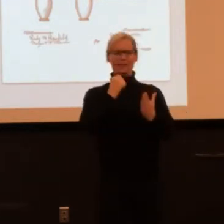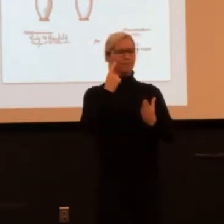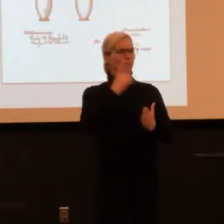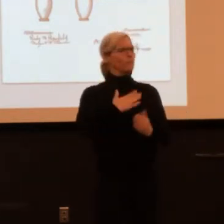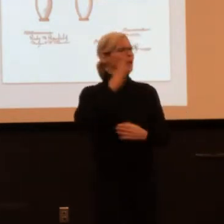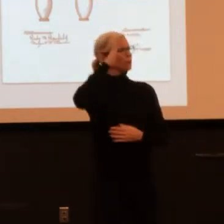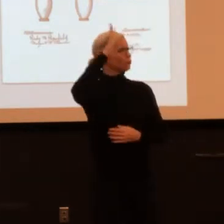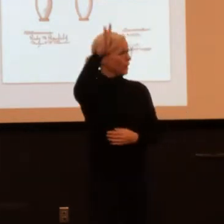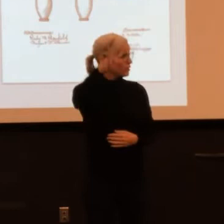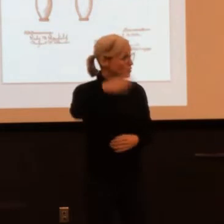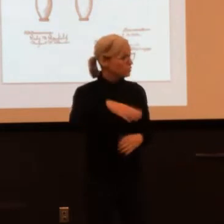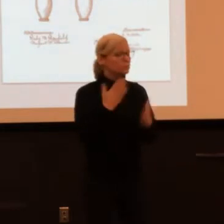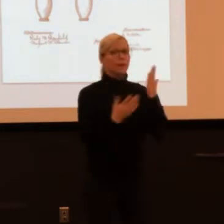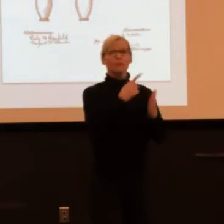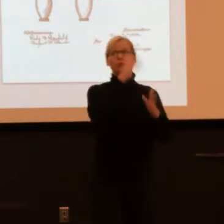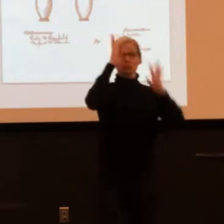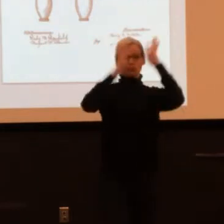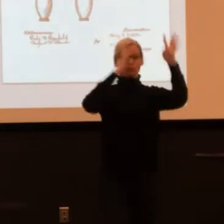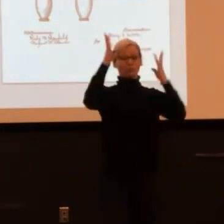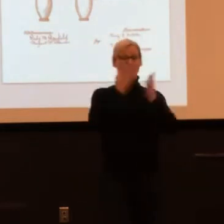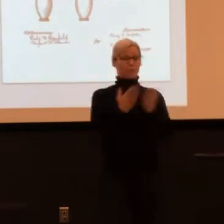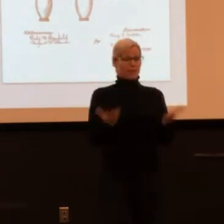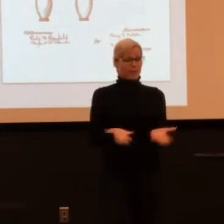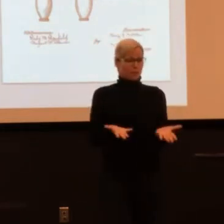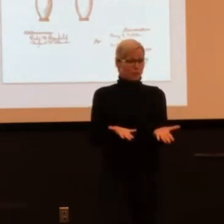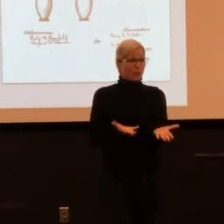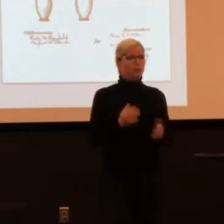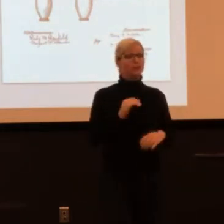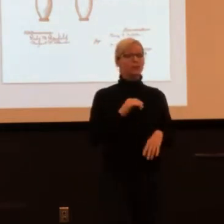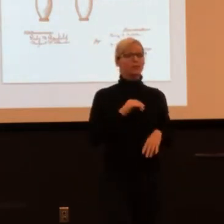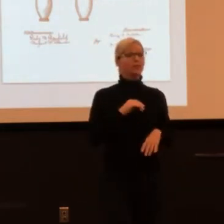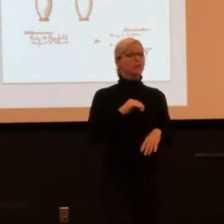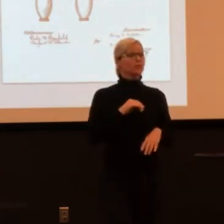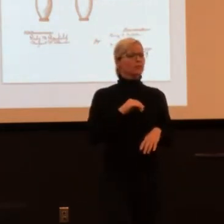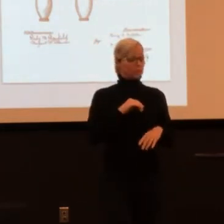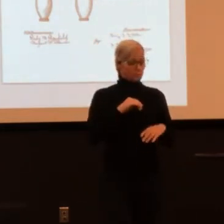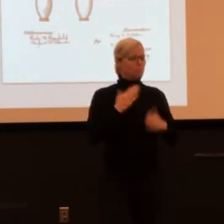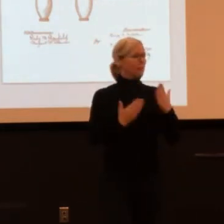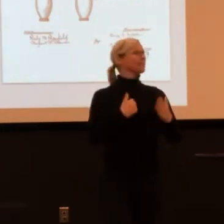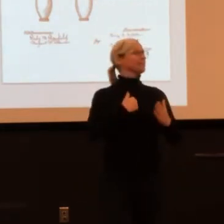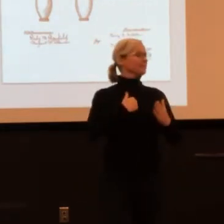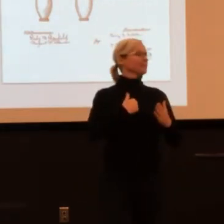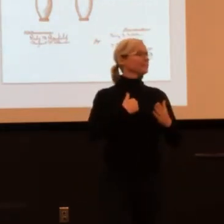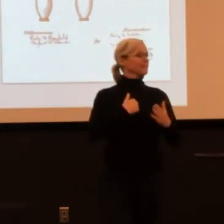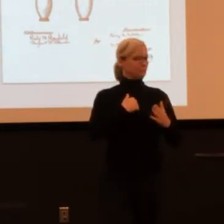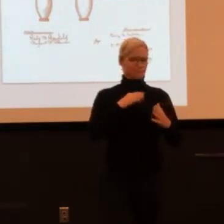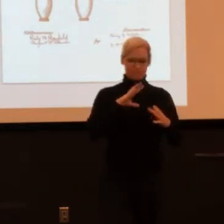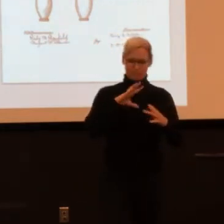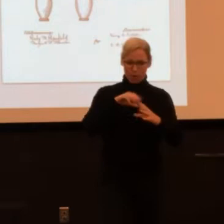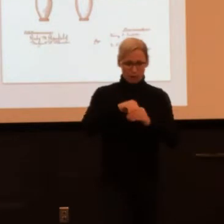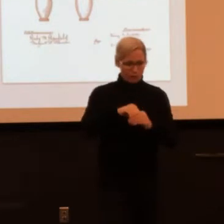that might result in development of an invention, then you may be involved in the process of trying to obtain